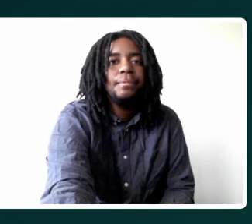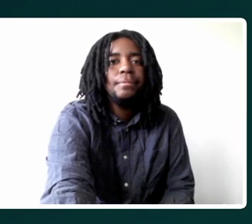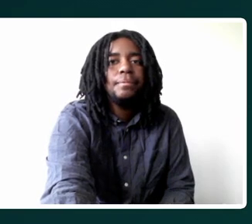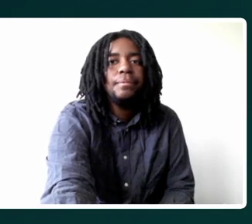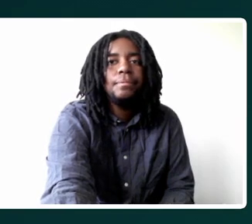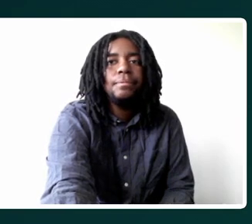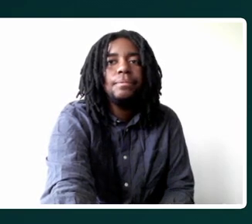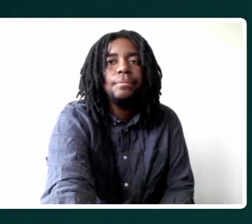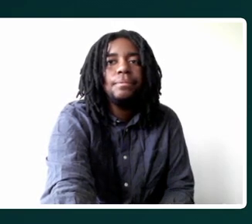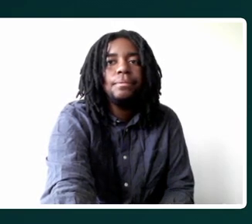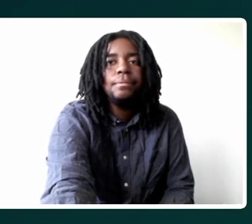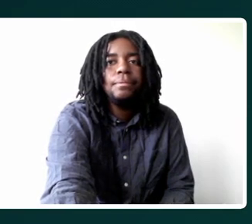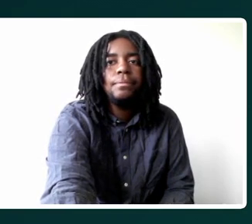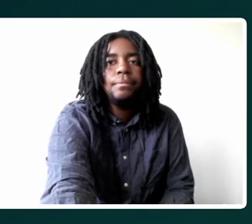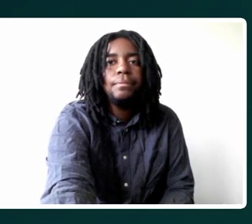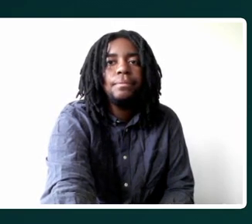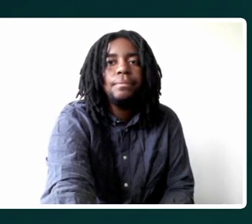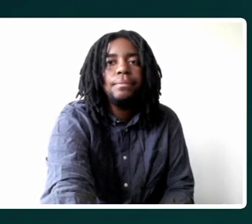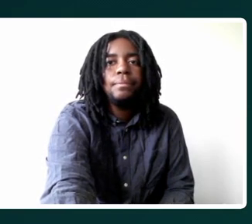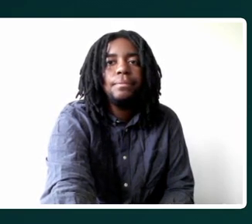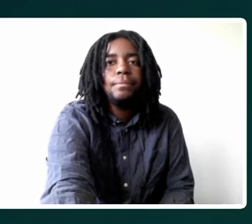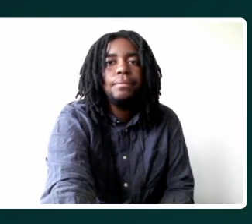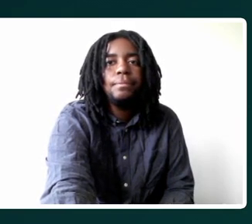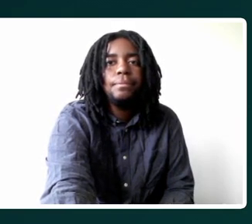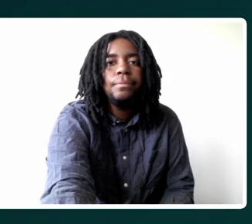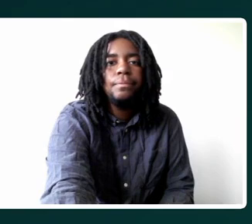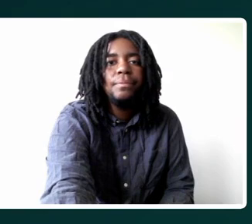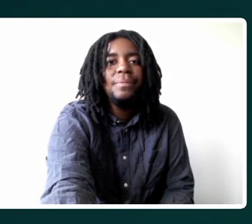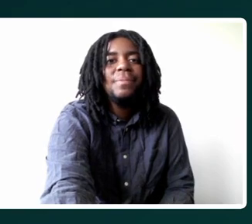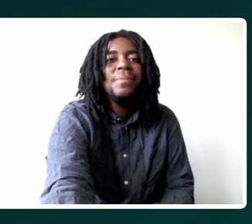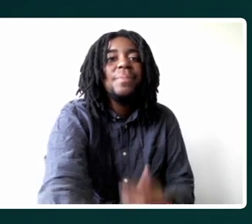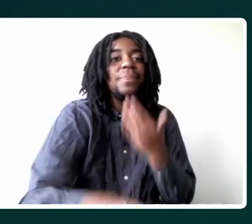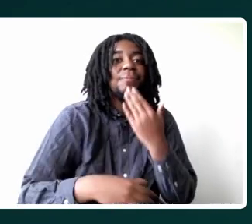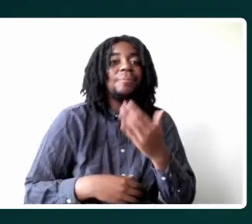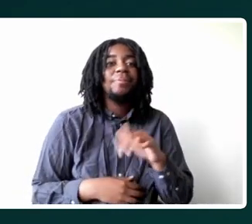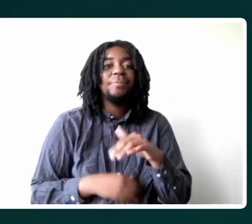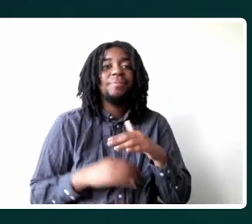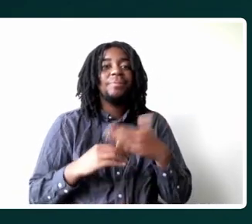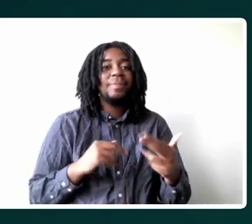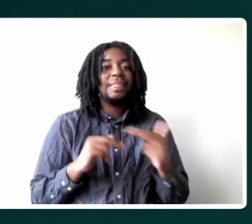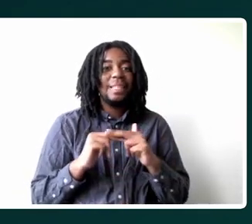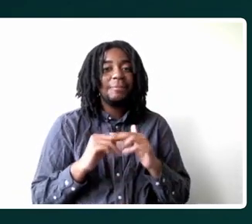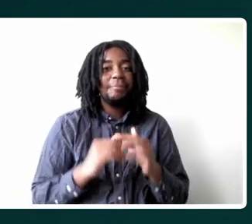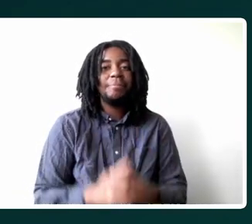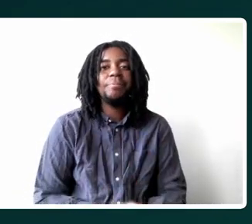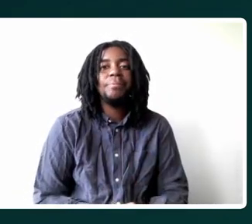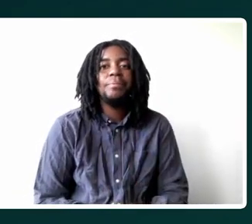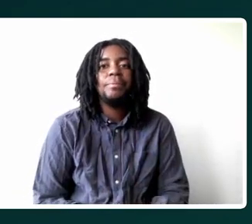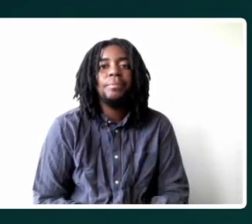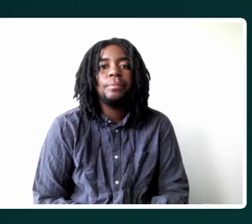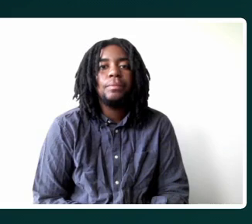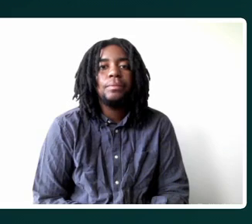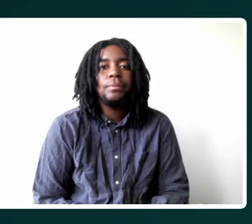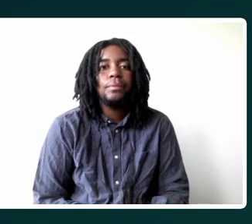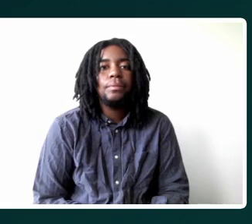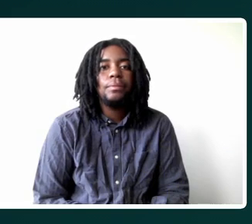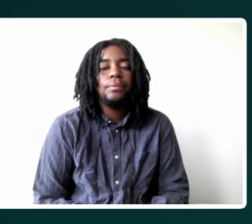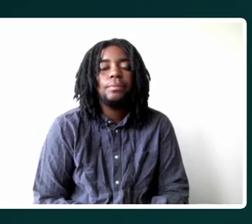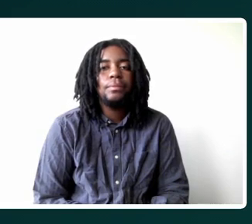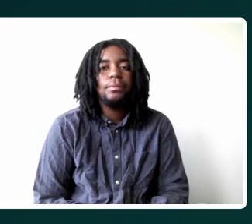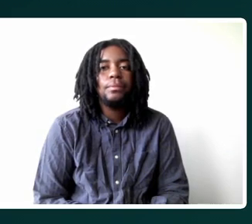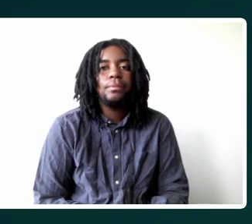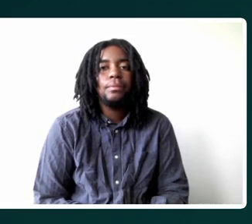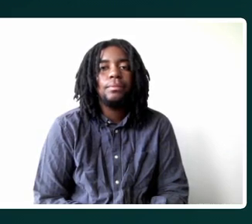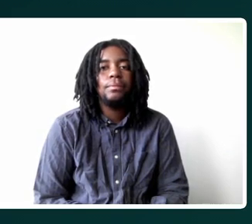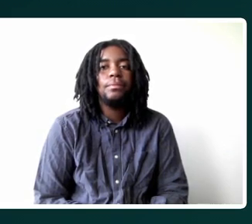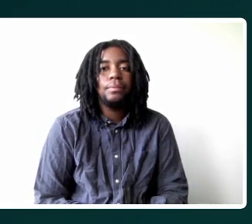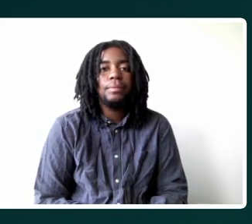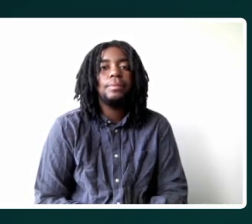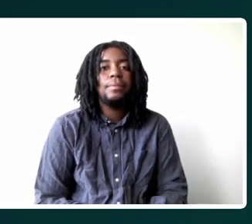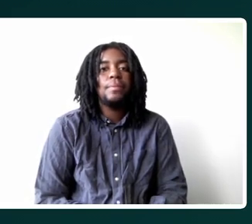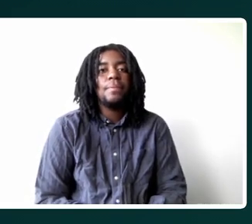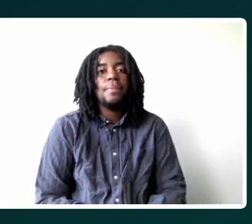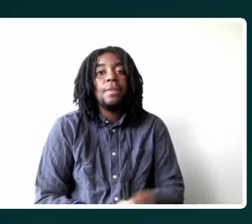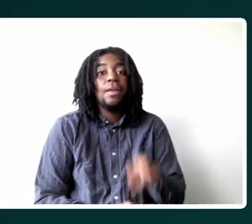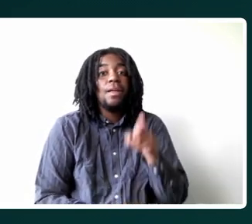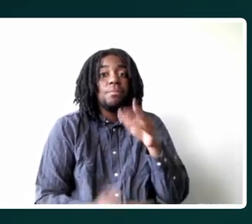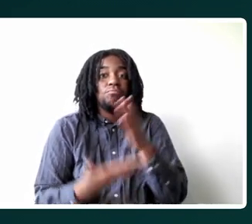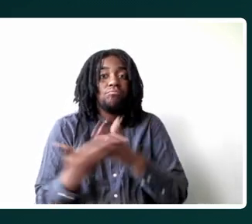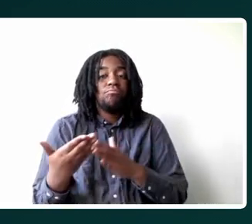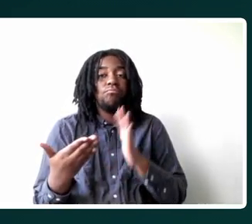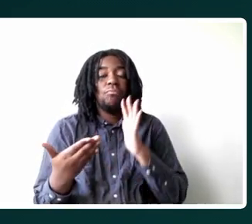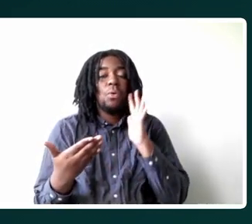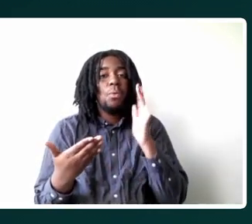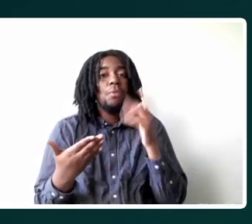Thanks Beth. Next slide, please. In this section, I will share a little bit of the findings from a